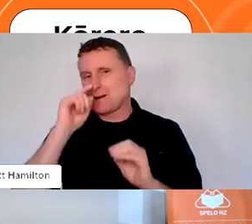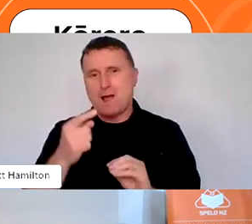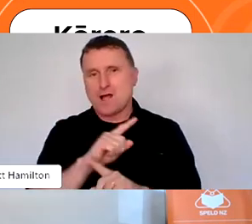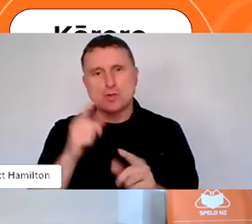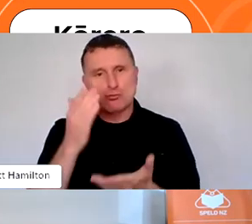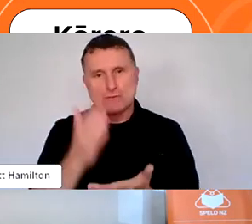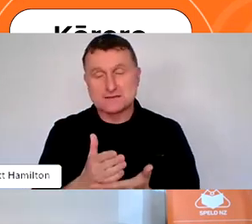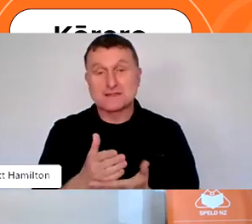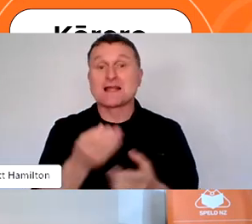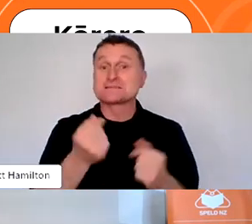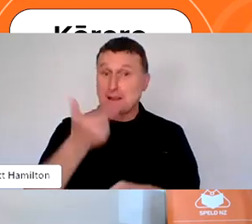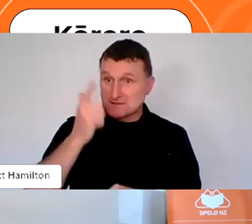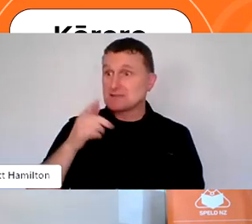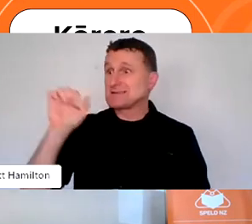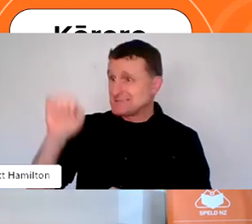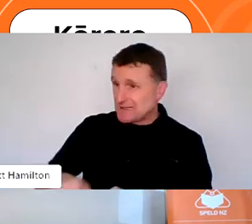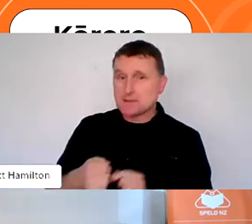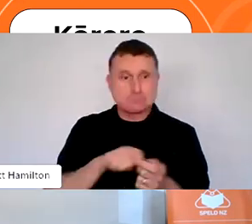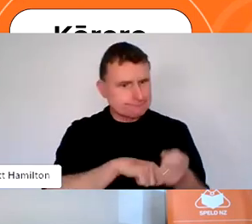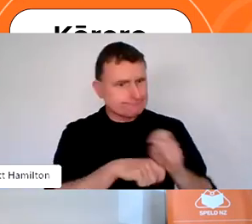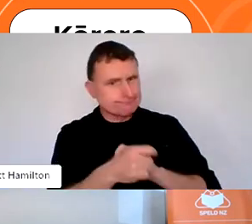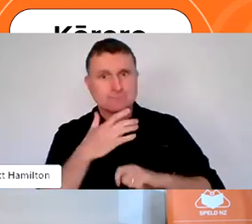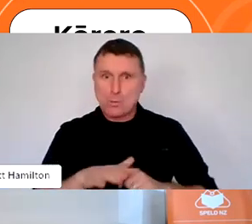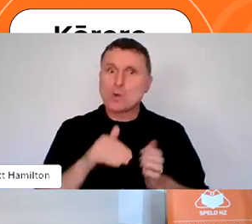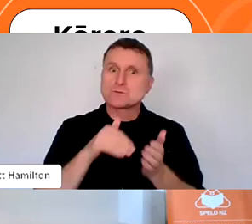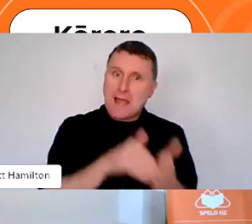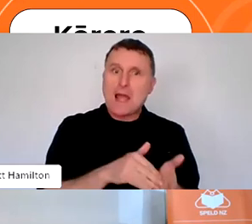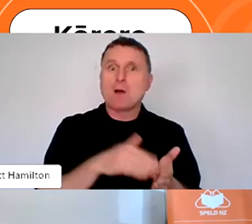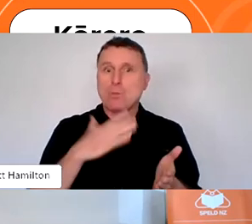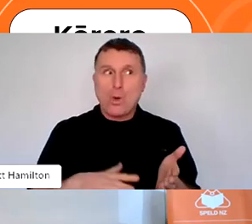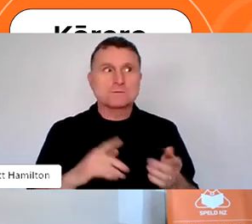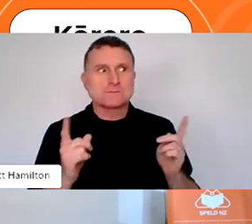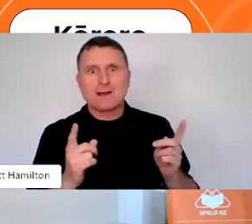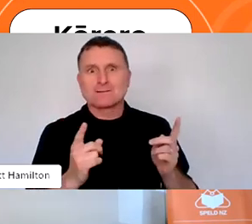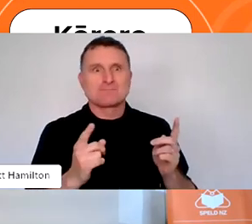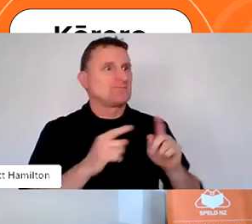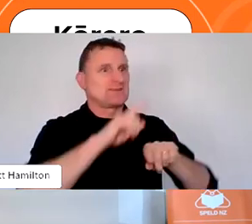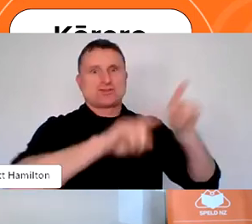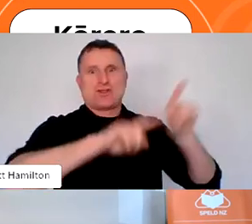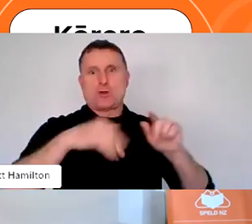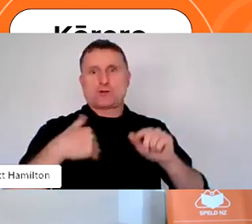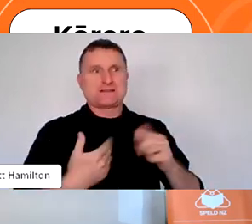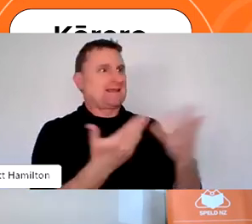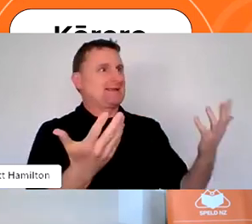but they're overwhelmed, they don't know how to cater for the many, many, many different needs in their classes and they feel that they